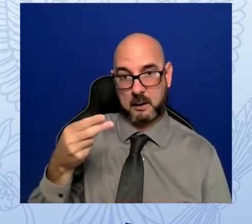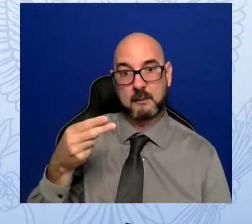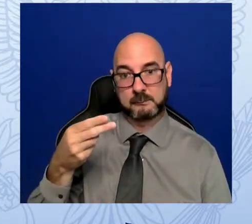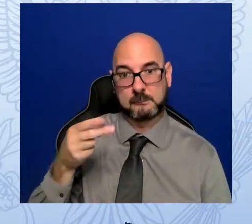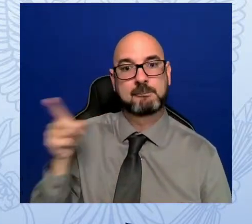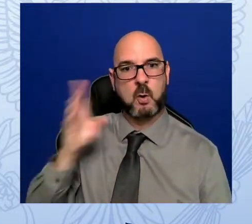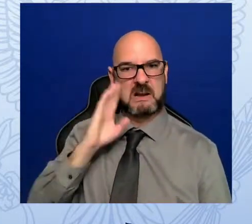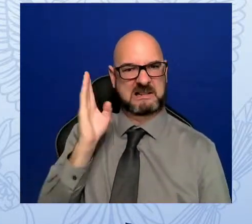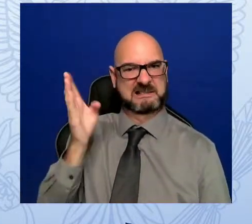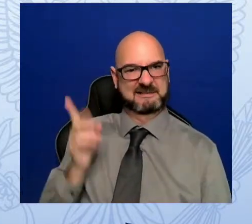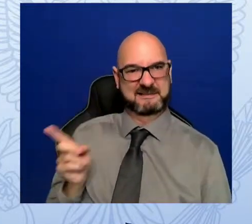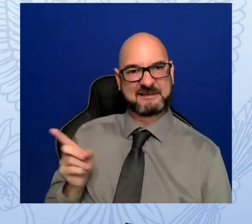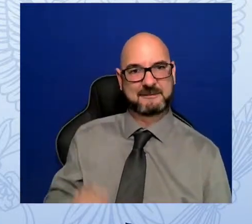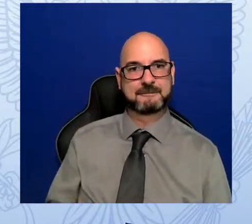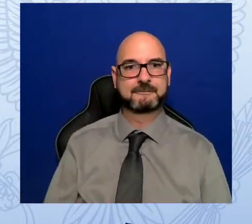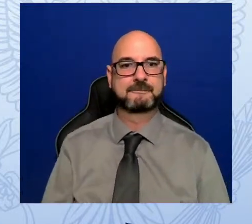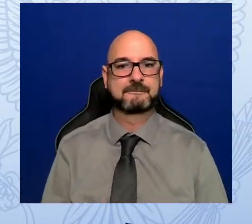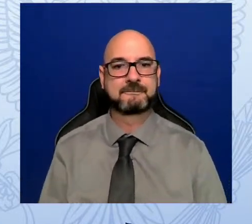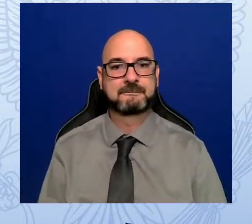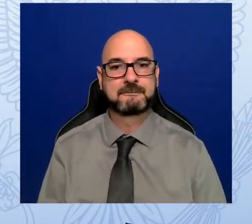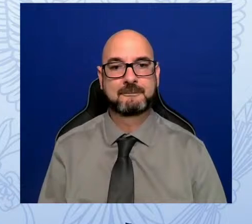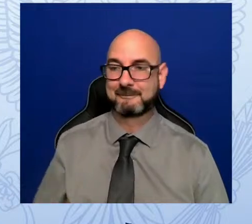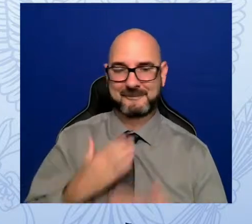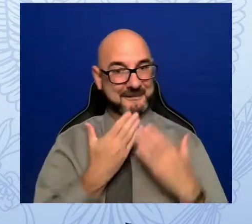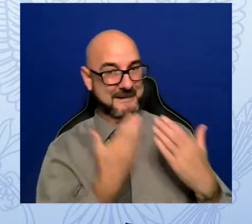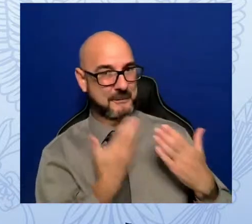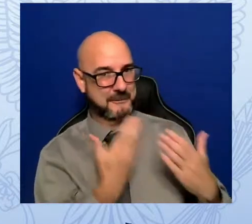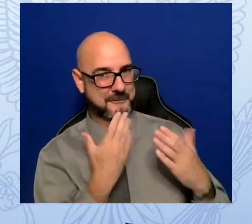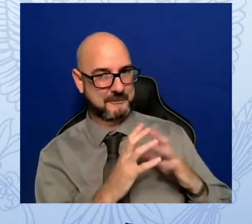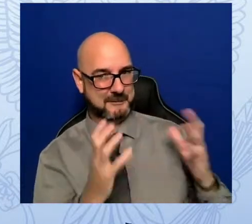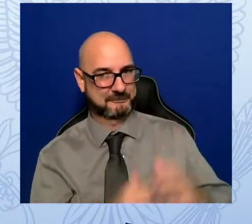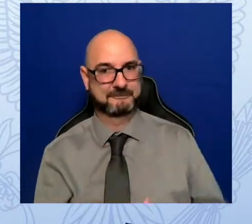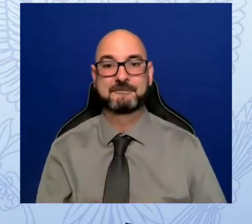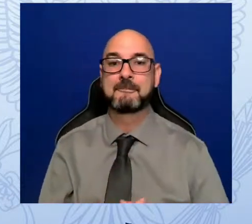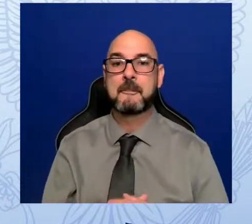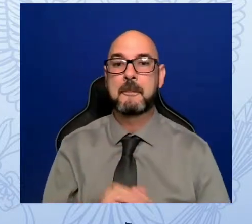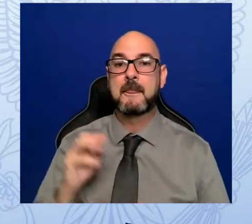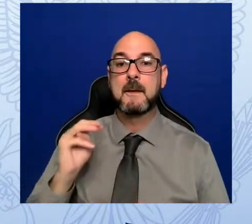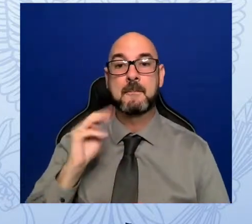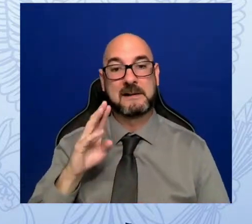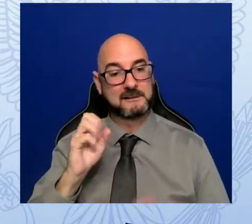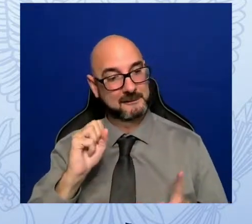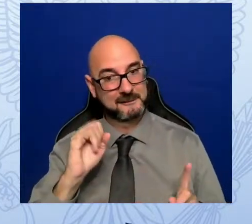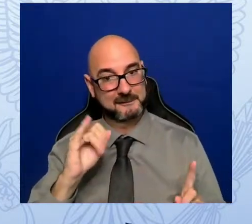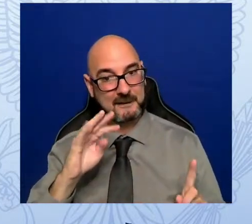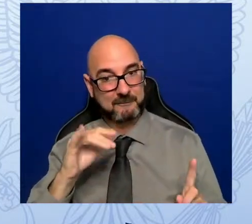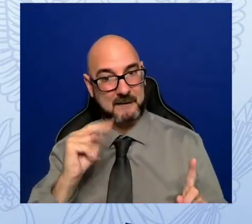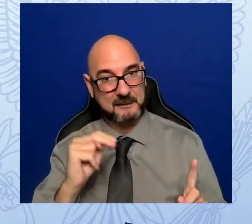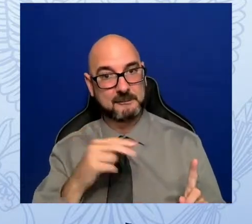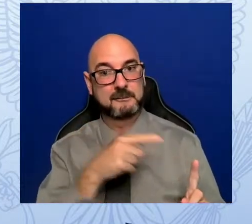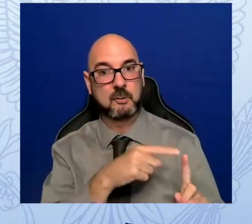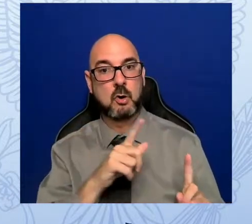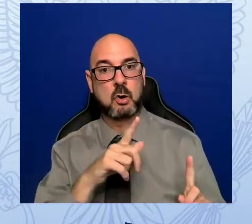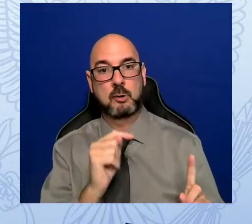Sammy, thank you so much, and to Mrs. Sullivan and Colonel Sullivan. Amazing what the fruits of your labor --